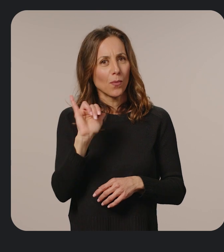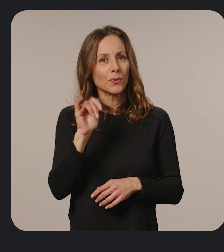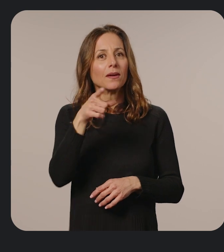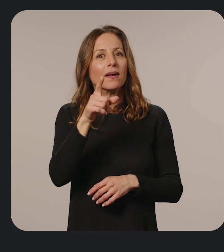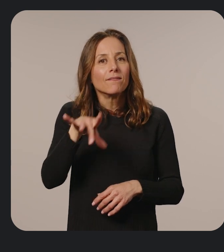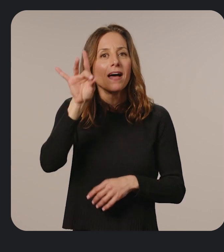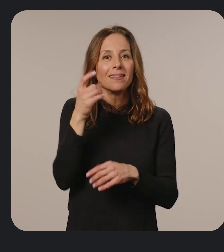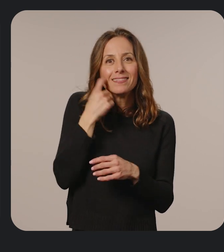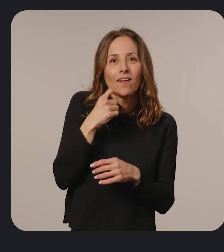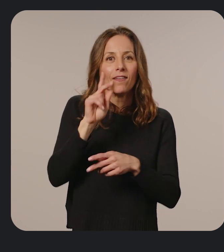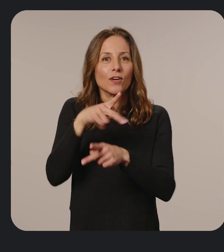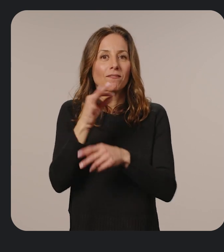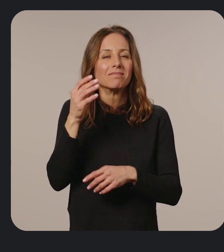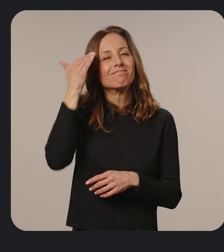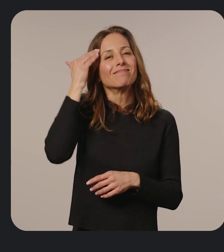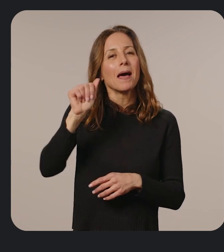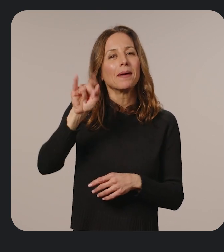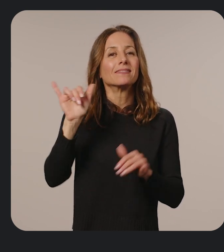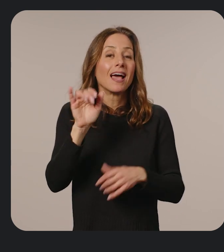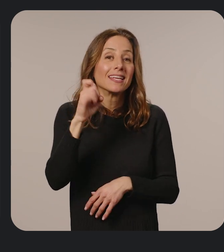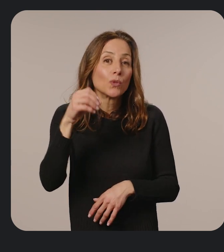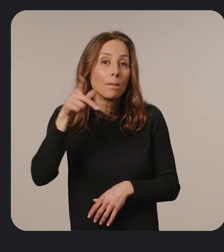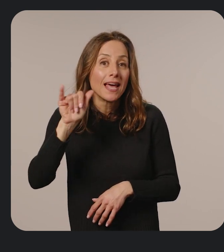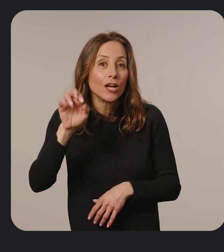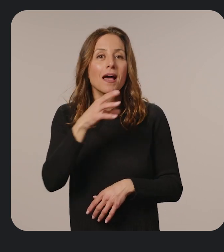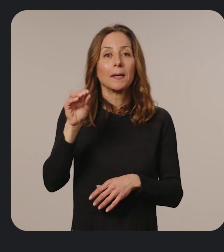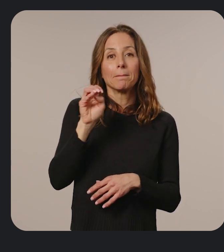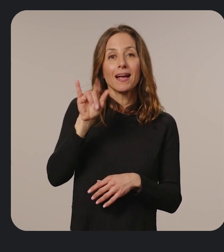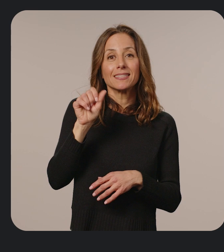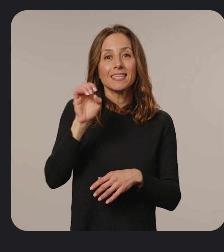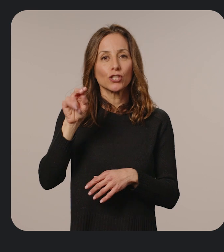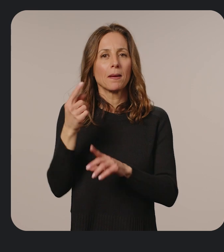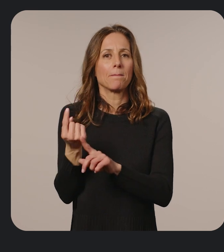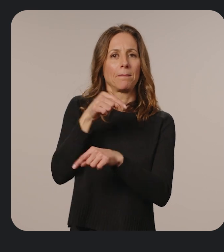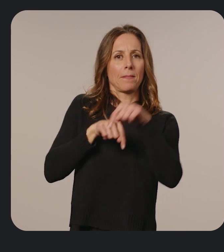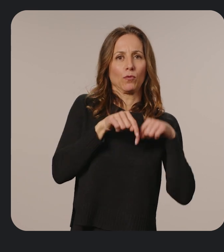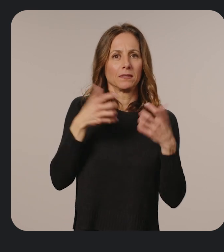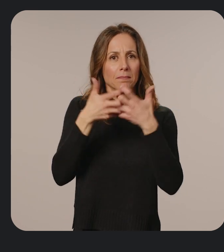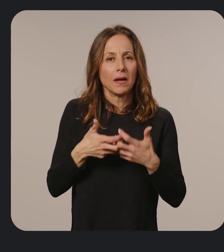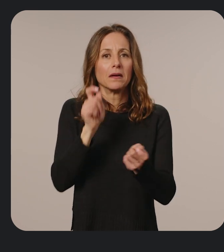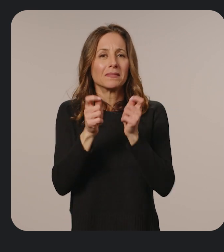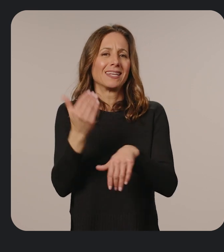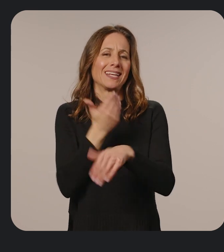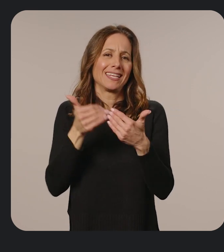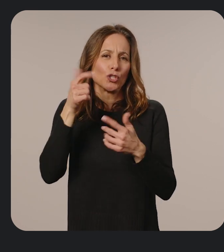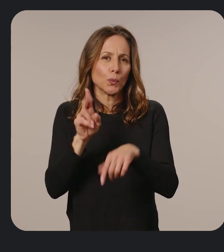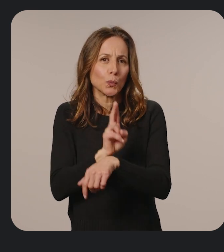Media3 is also where you'll find the latest version of familiar APIs, like ExoPlayer and MediaSession, that are backwards compatible, customizable,